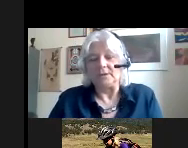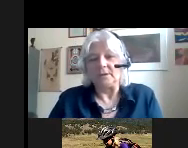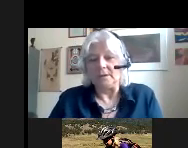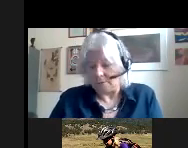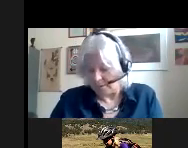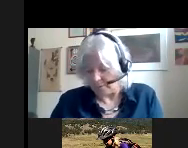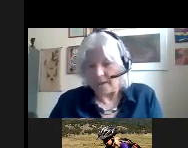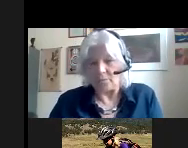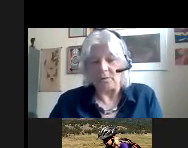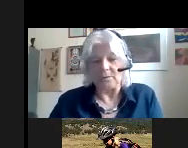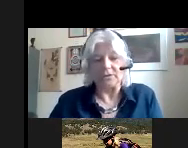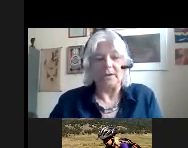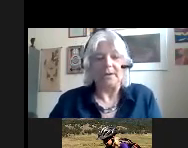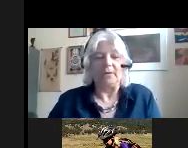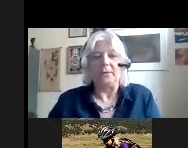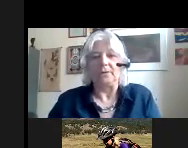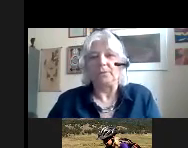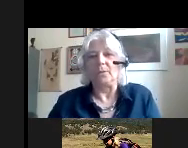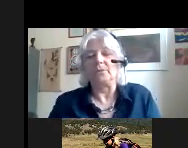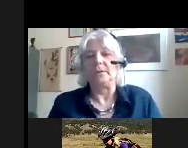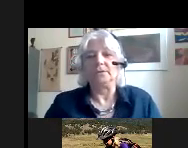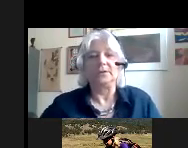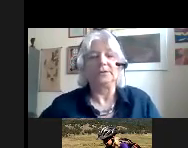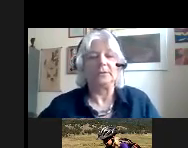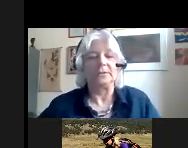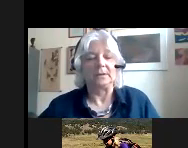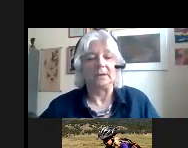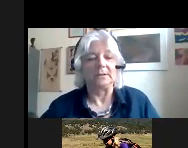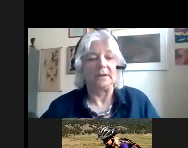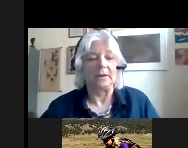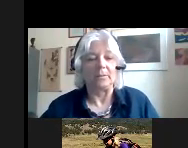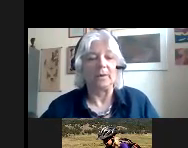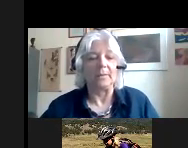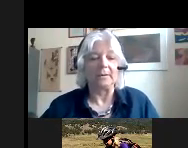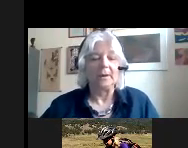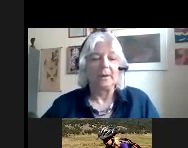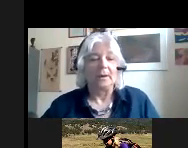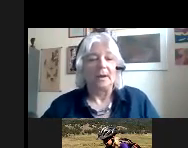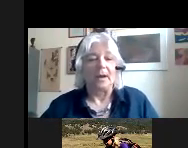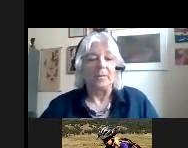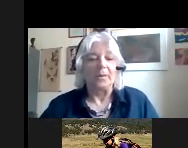in the rehab world is trying to help folks with criminal histories in seeking employment.